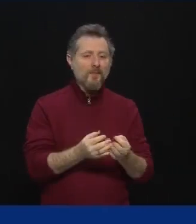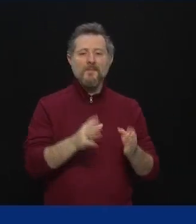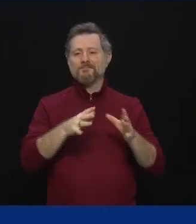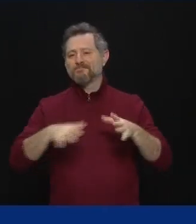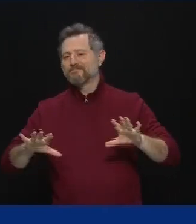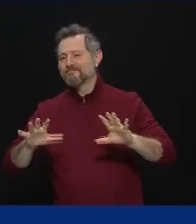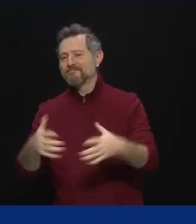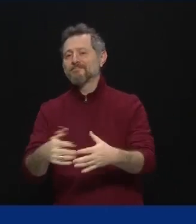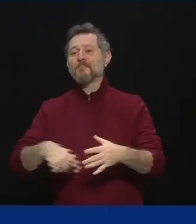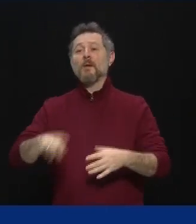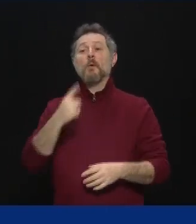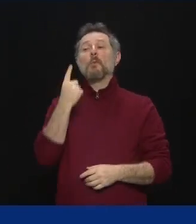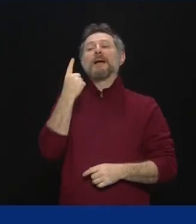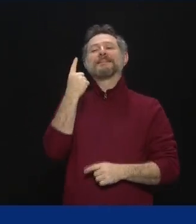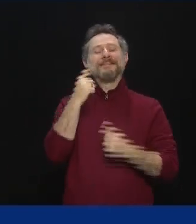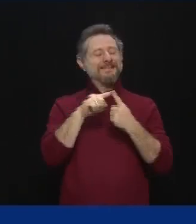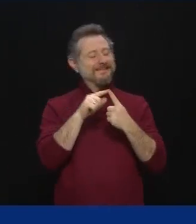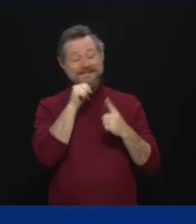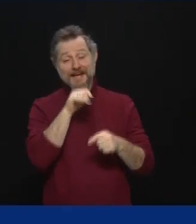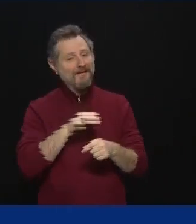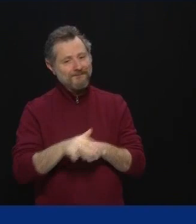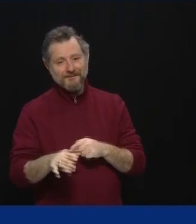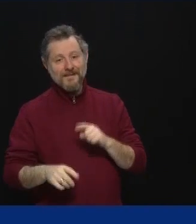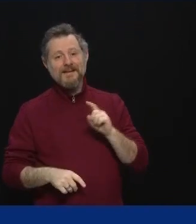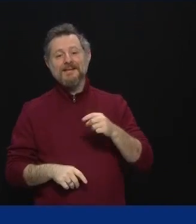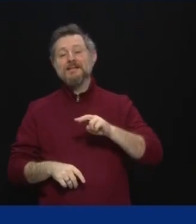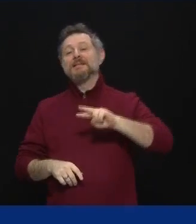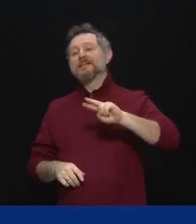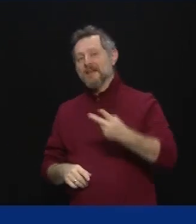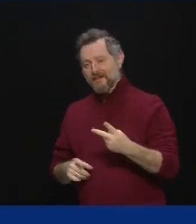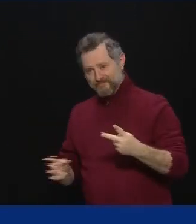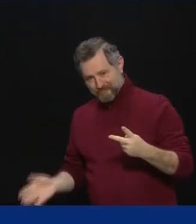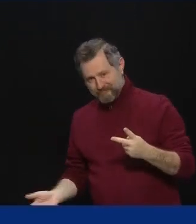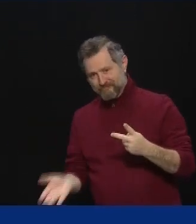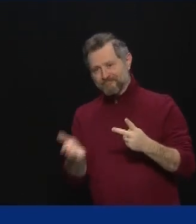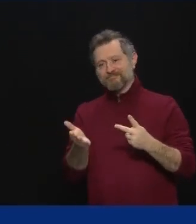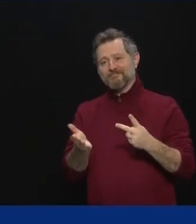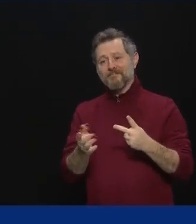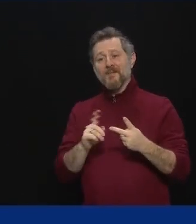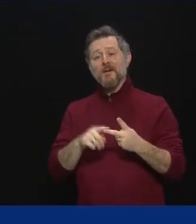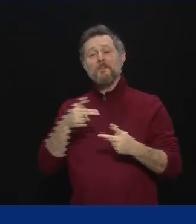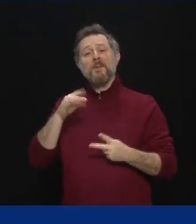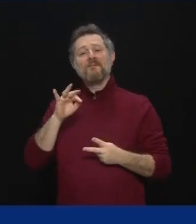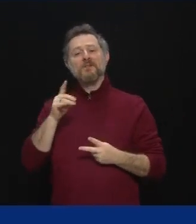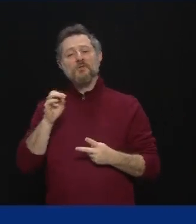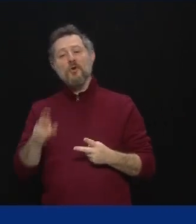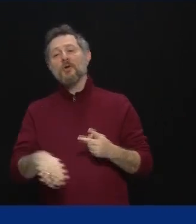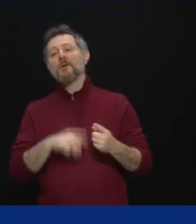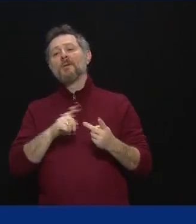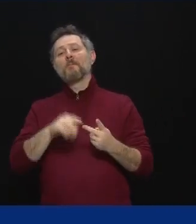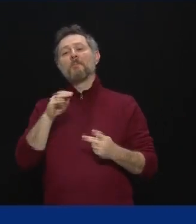WHO STEPPED UP AND DID THEIR PART TO KEEP THEMSELVES AND THEIR LOVED ONES SAFE. BUT ONE DOSE ISN'T GOING TO BE ENOUGH.